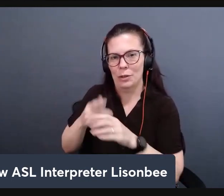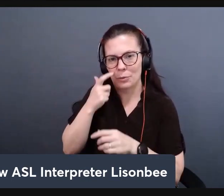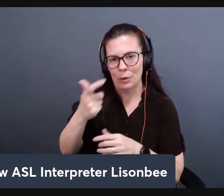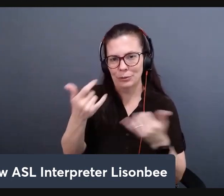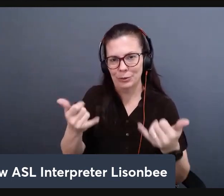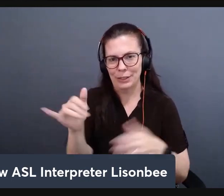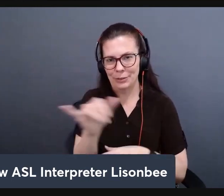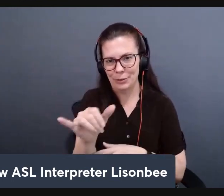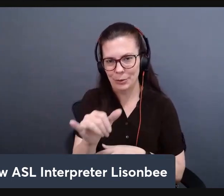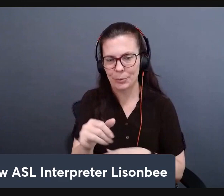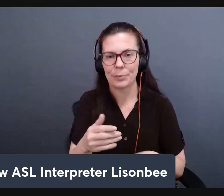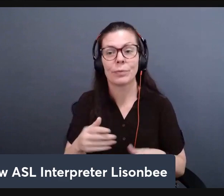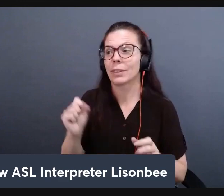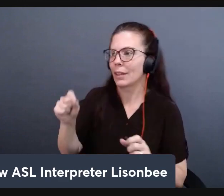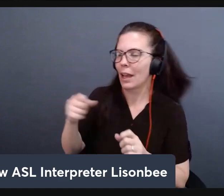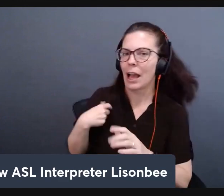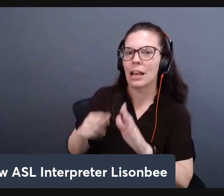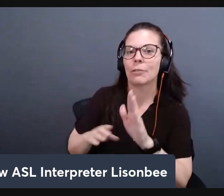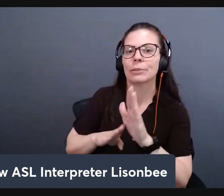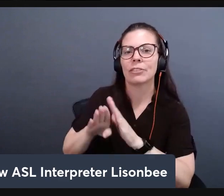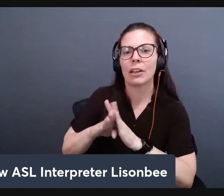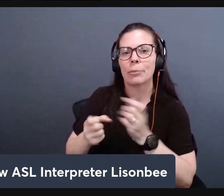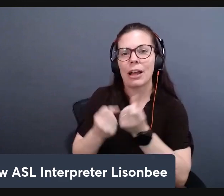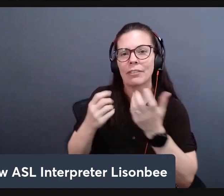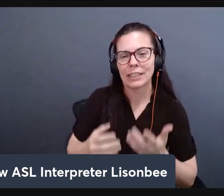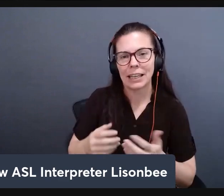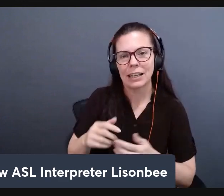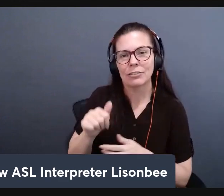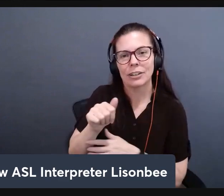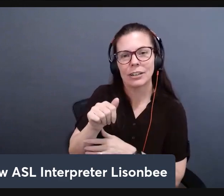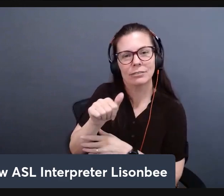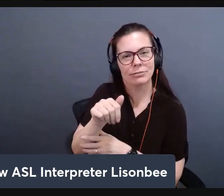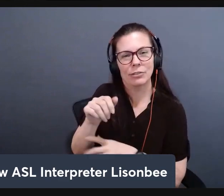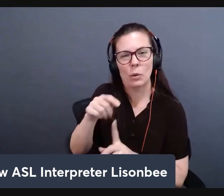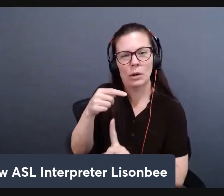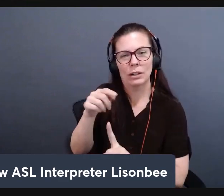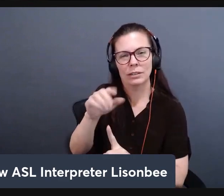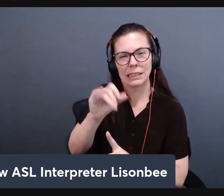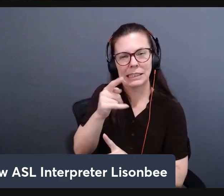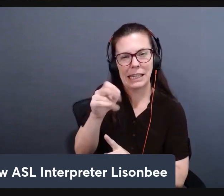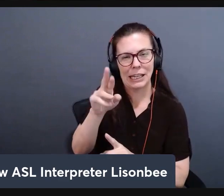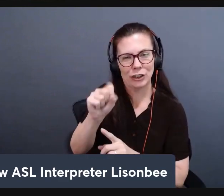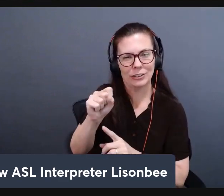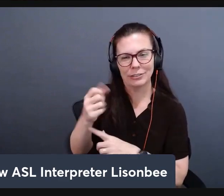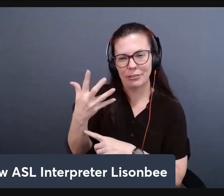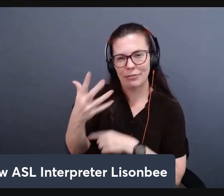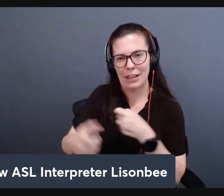Yeah, I've been a developer advocate for containers for about five years now. So I've kind of seen it from the early phases